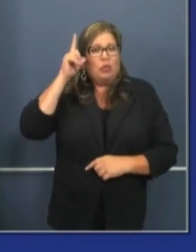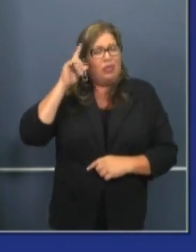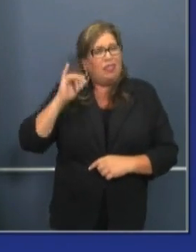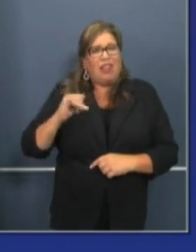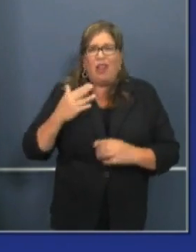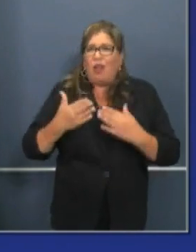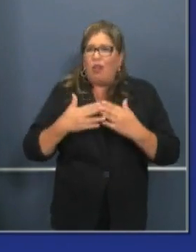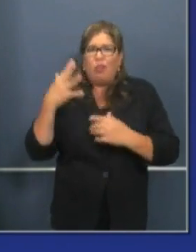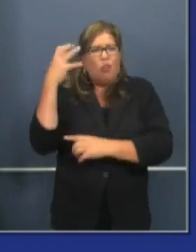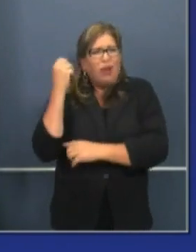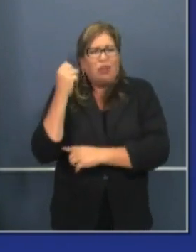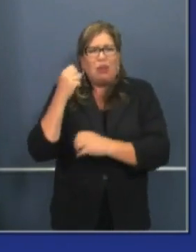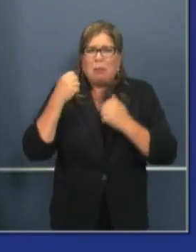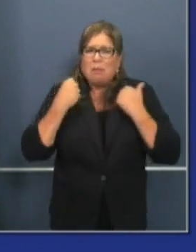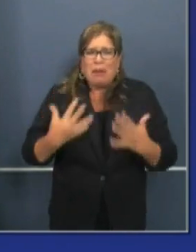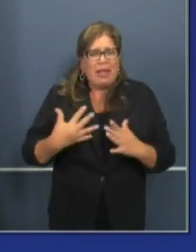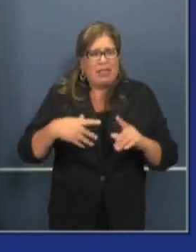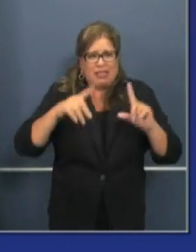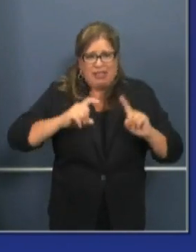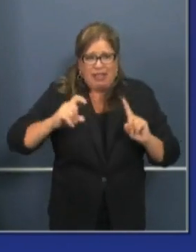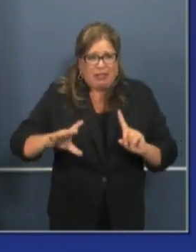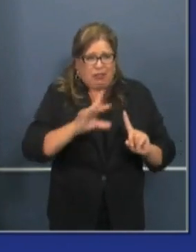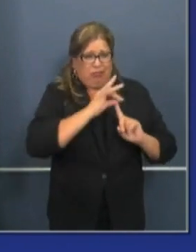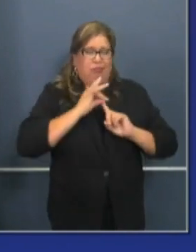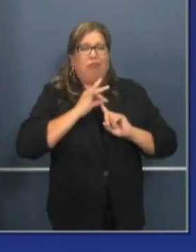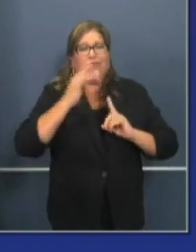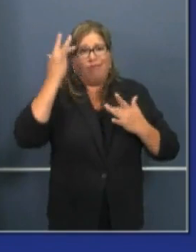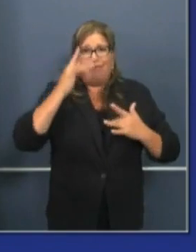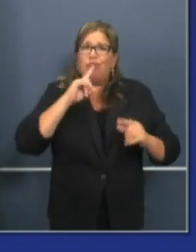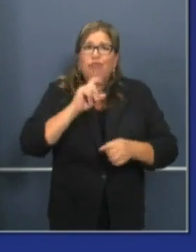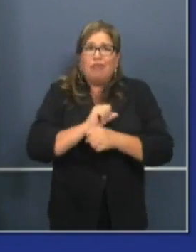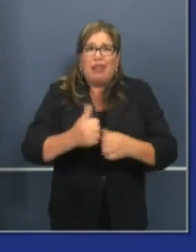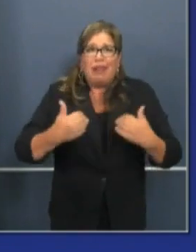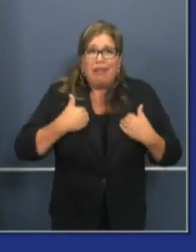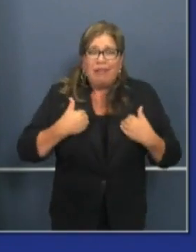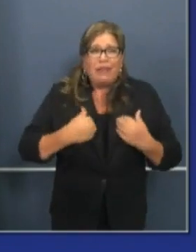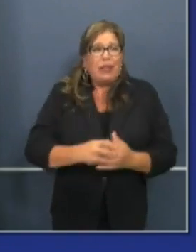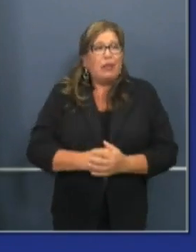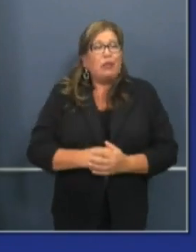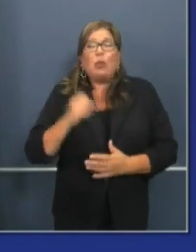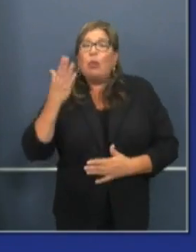4515 IN THE PREVIOUS DAY, WHICH WAS A RECORD DAY THOSE THAT SUGGESTS.